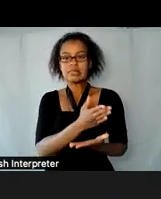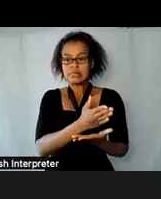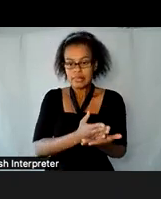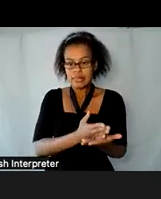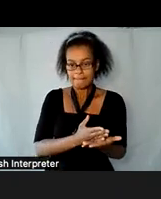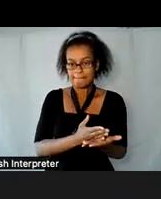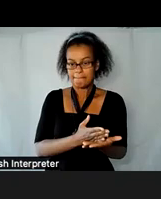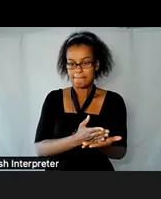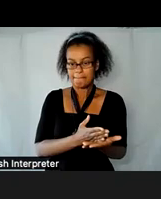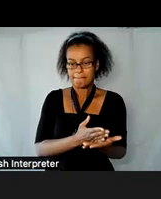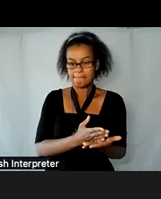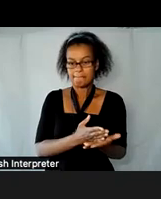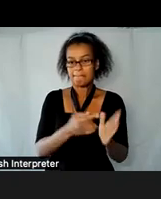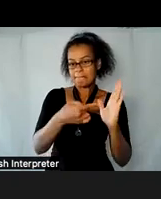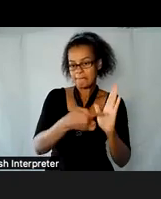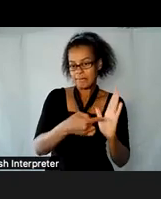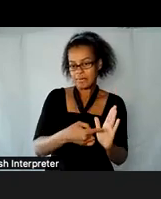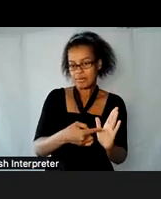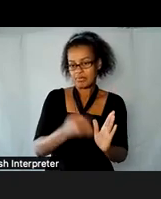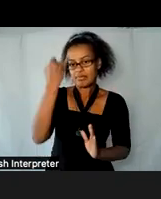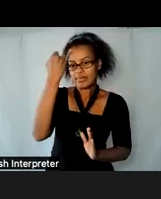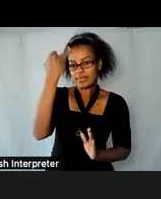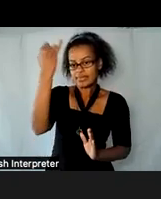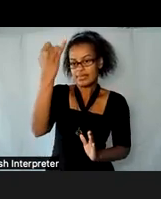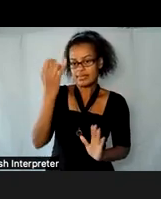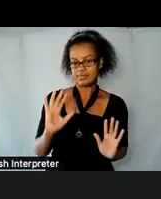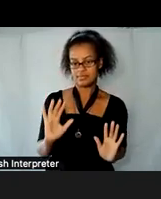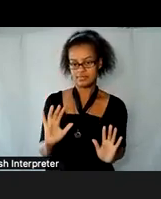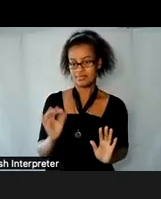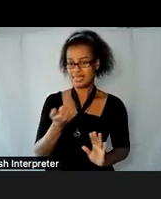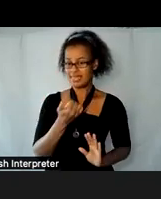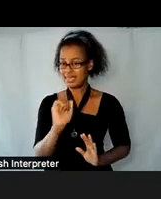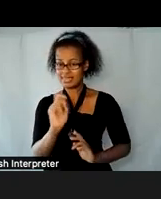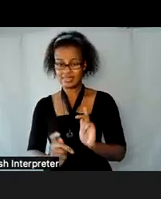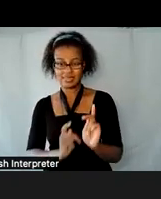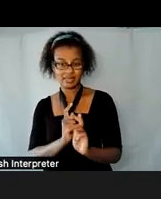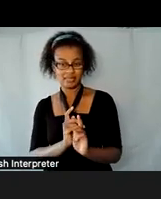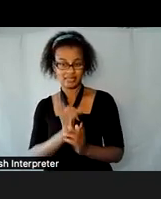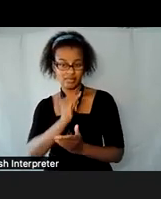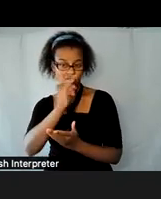welcome. And you can read we'll share the presentation and you can read about this.